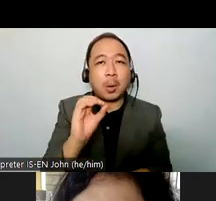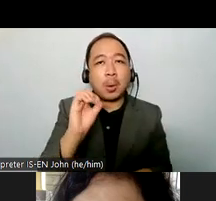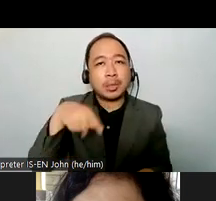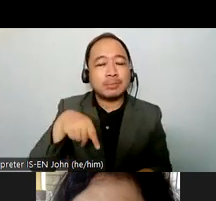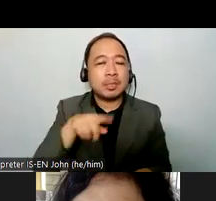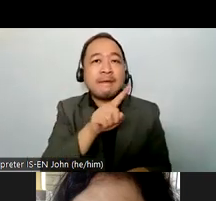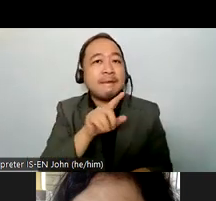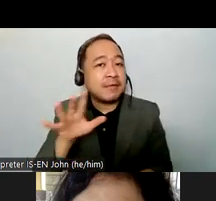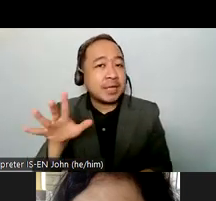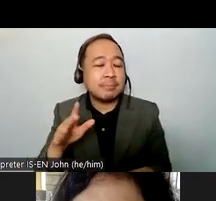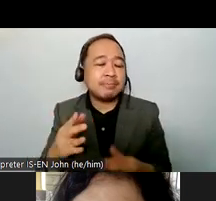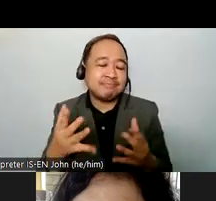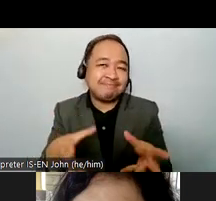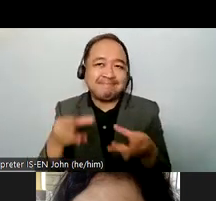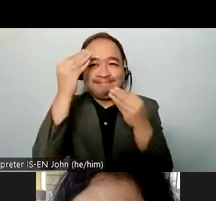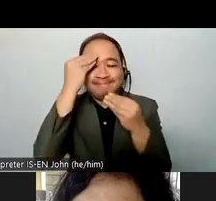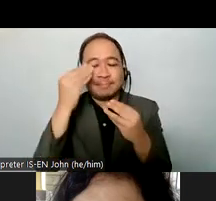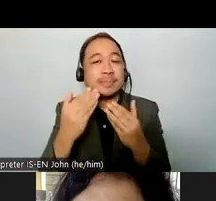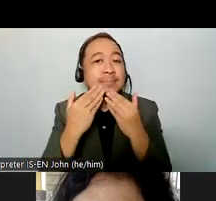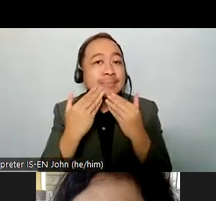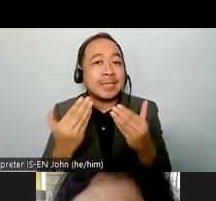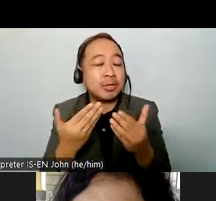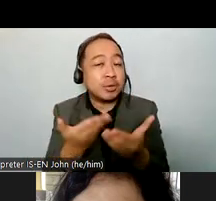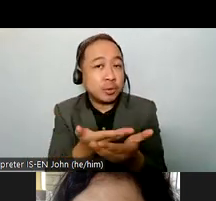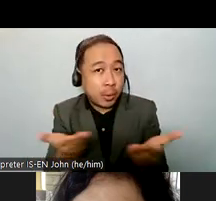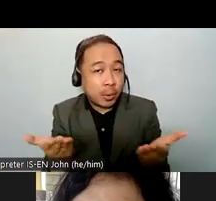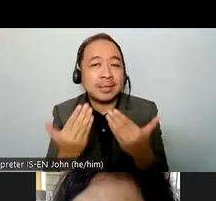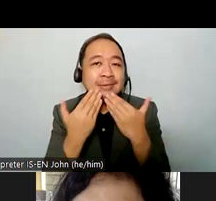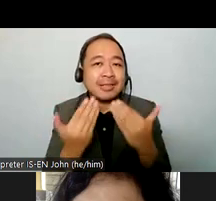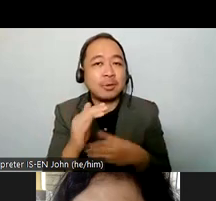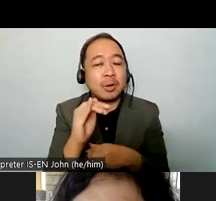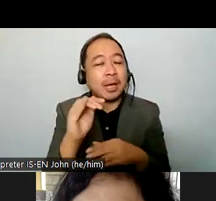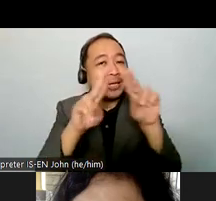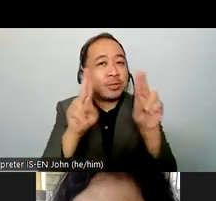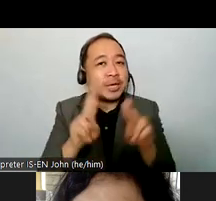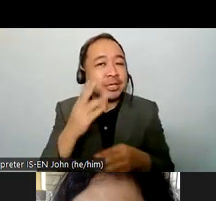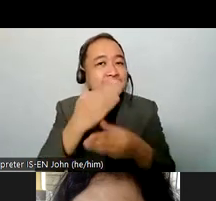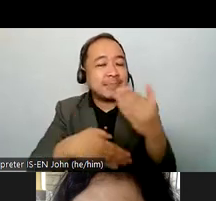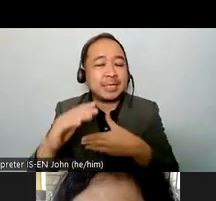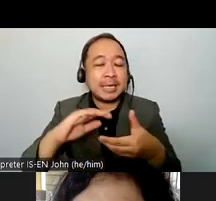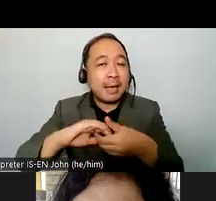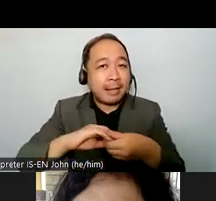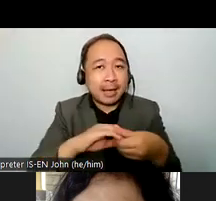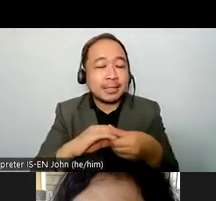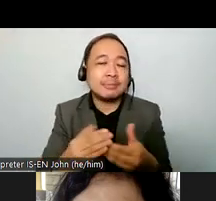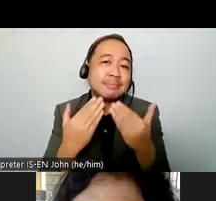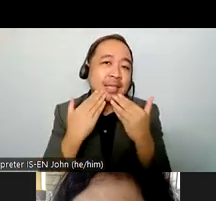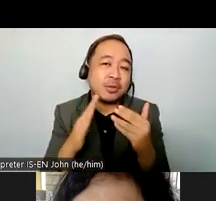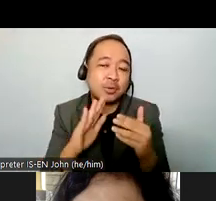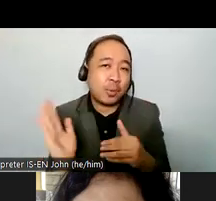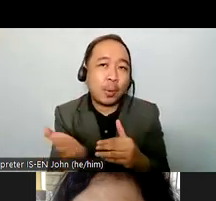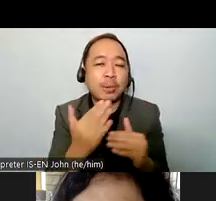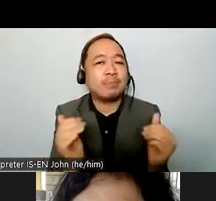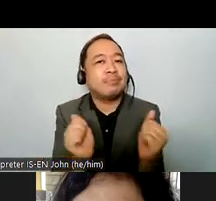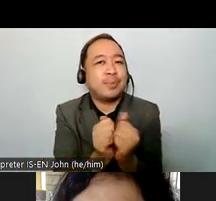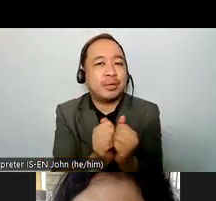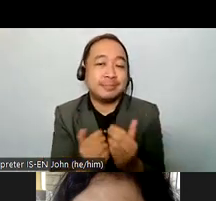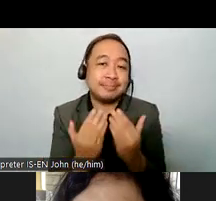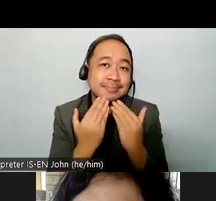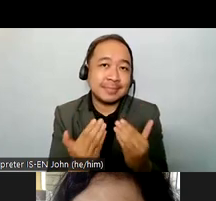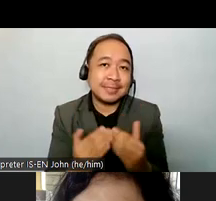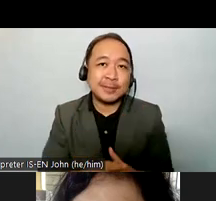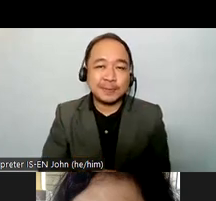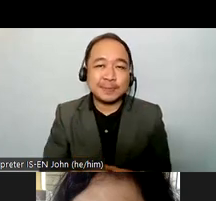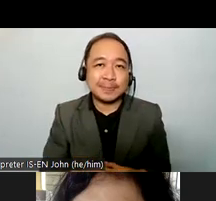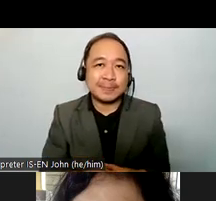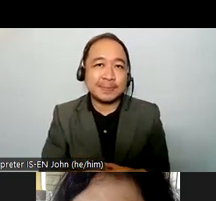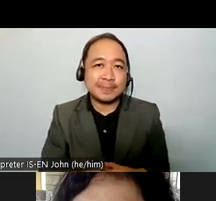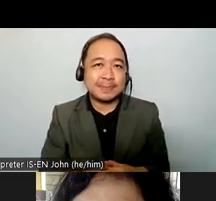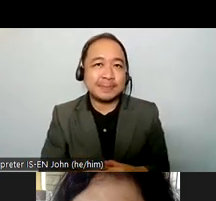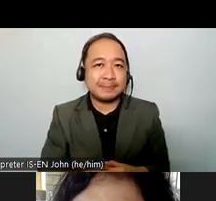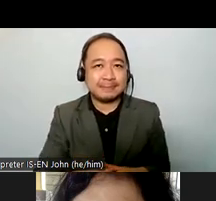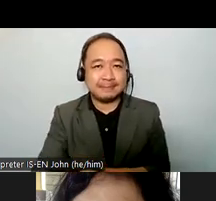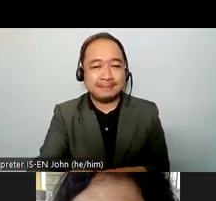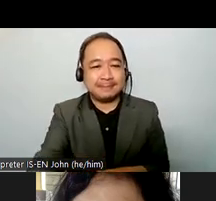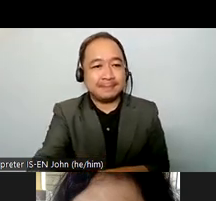so much thank you so much international disability alliance and all the partners thank you very much